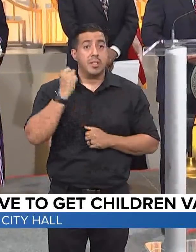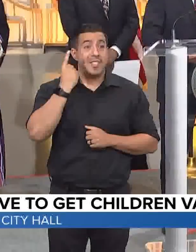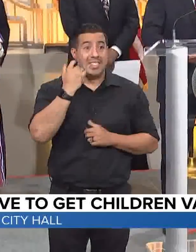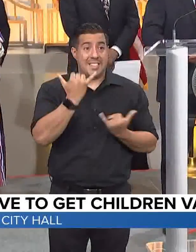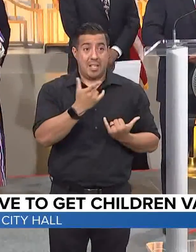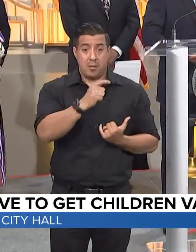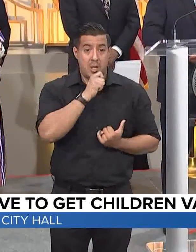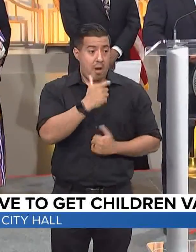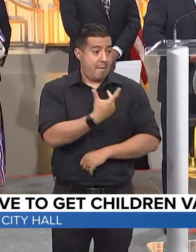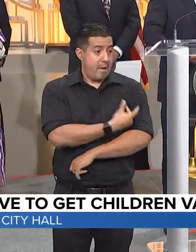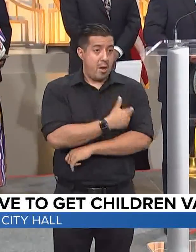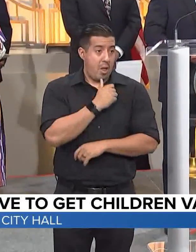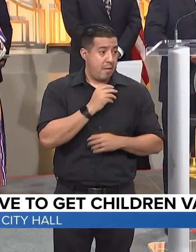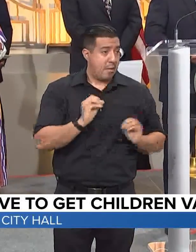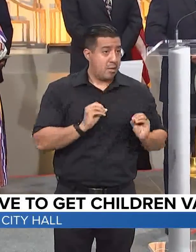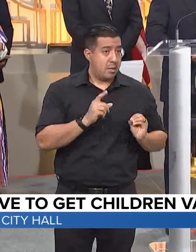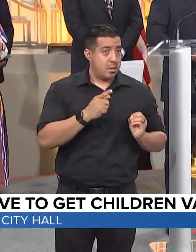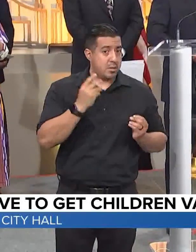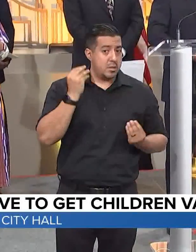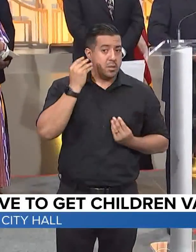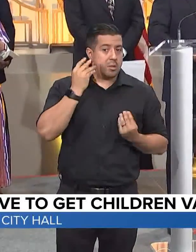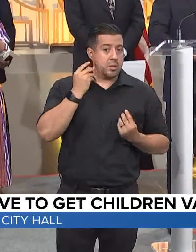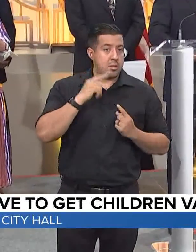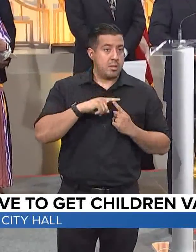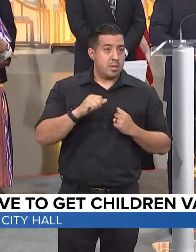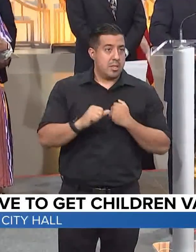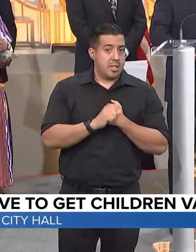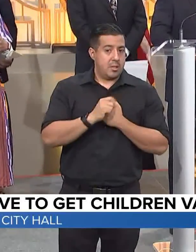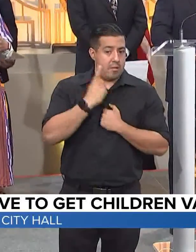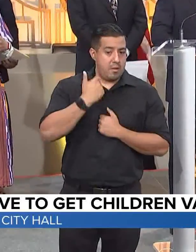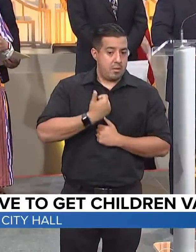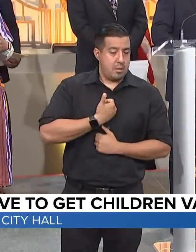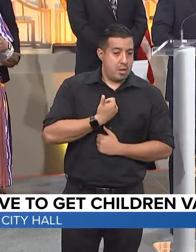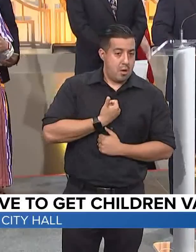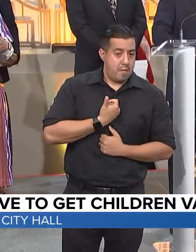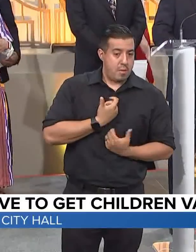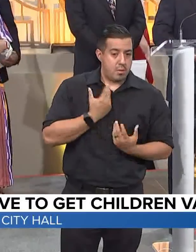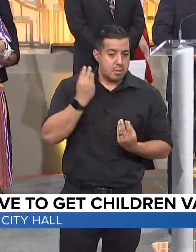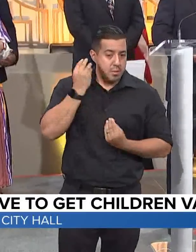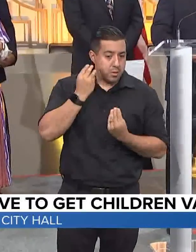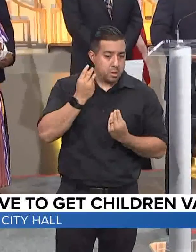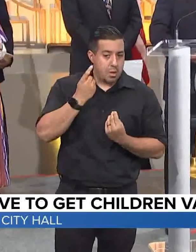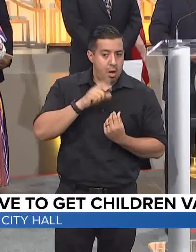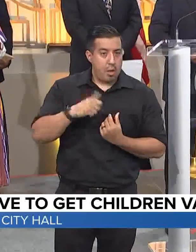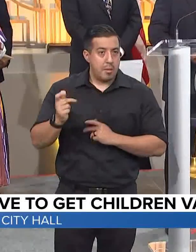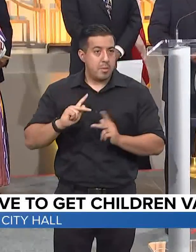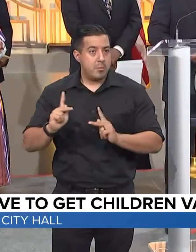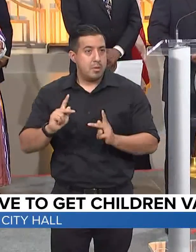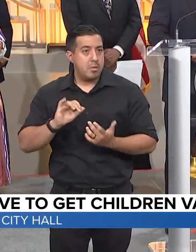you need to consider that you represent a potential danger to yourself and others and most particularly your own family